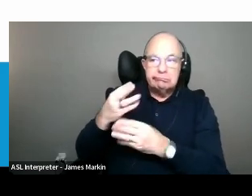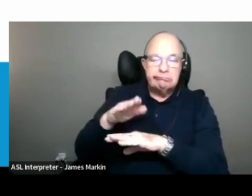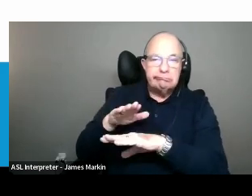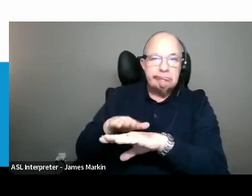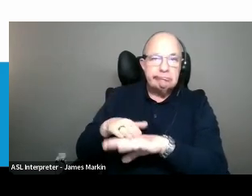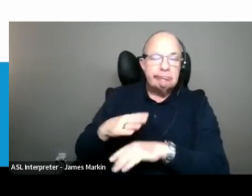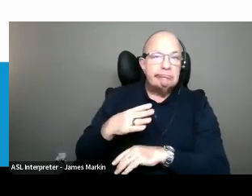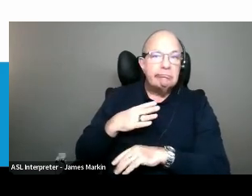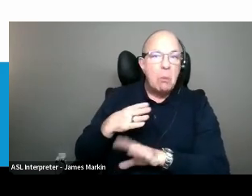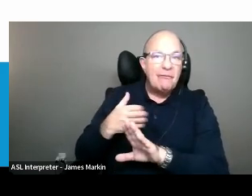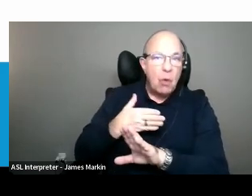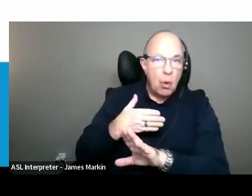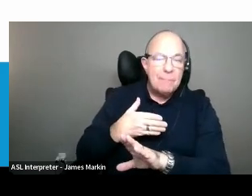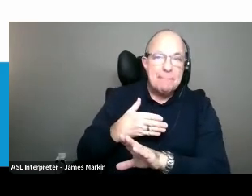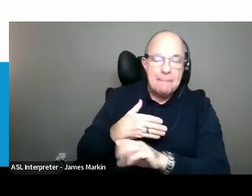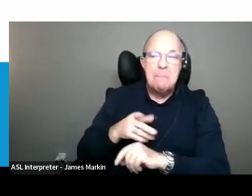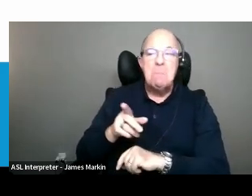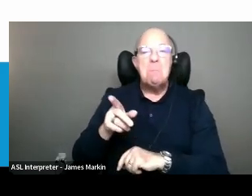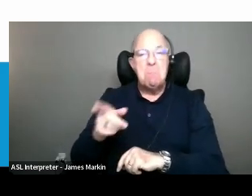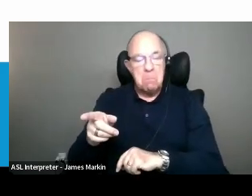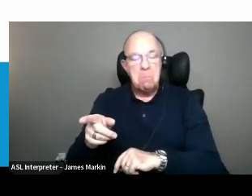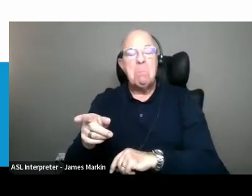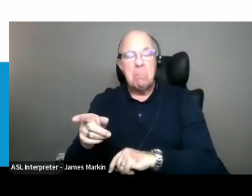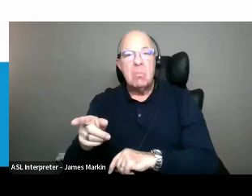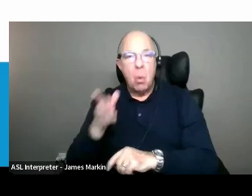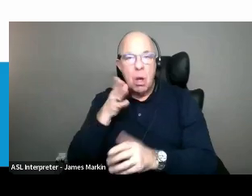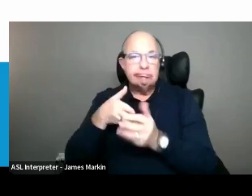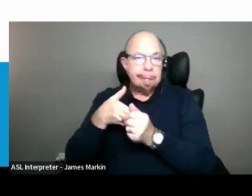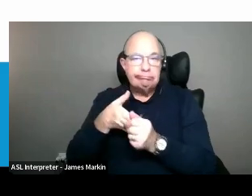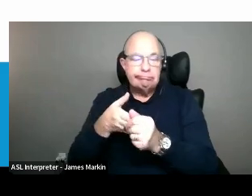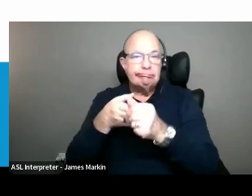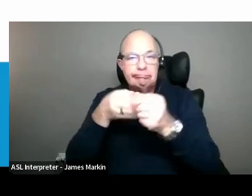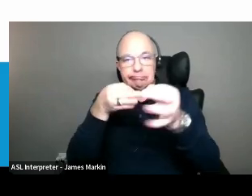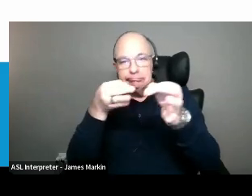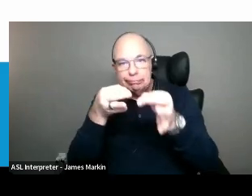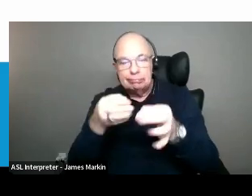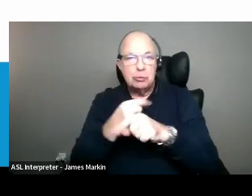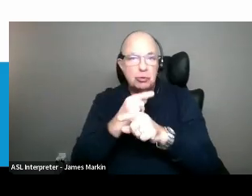Shannon Spencer (she/her): And they will, walk you through that and try and make sure that